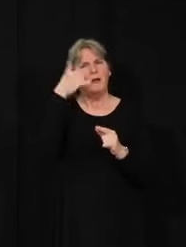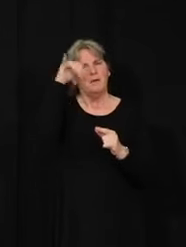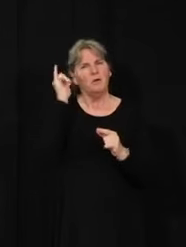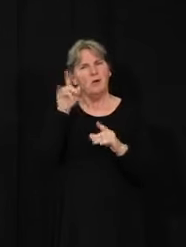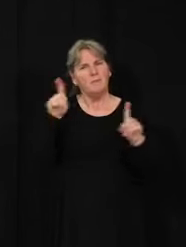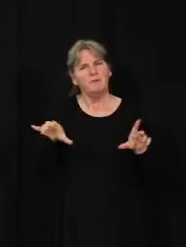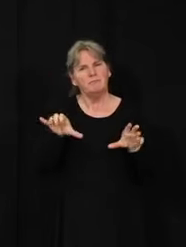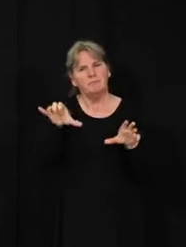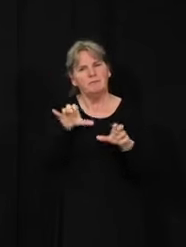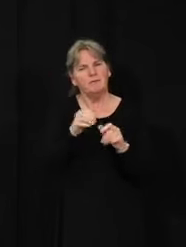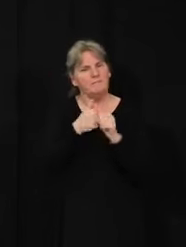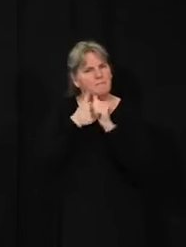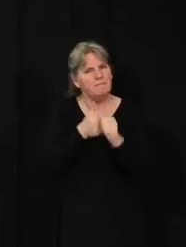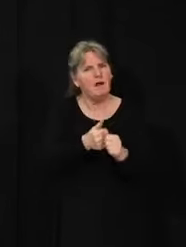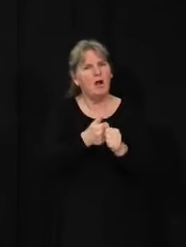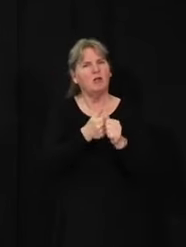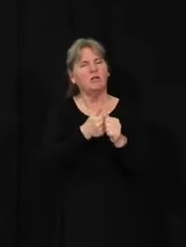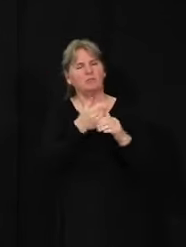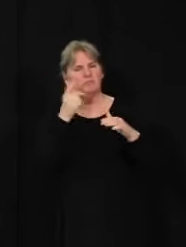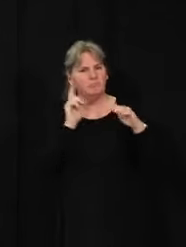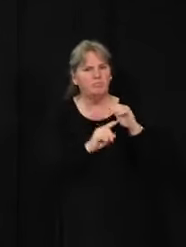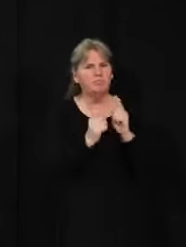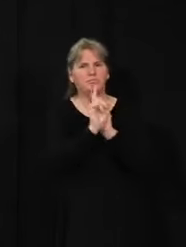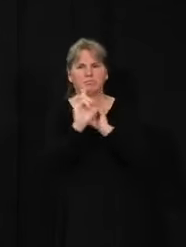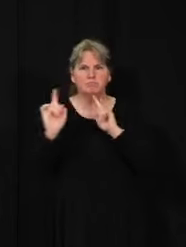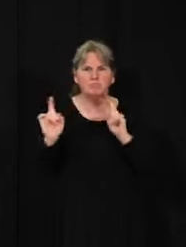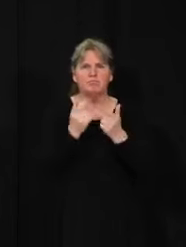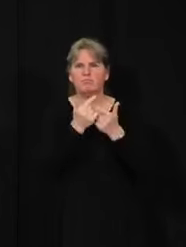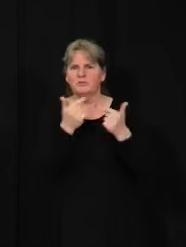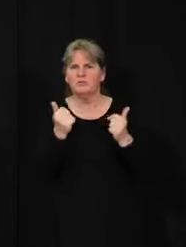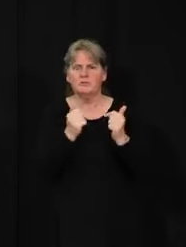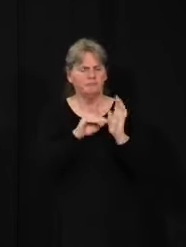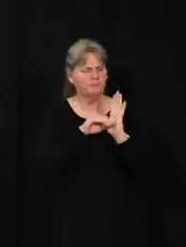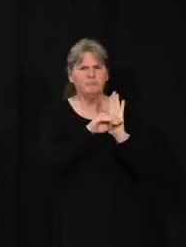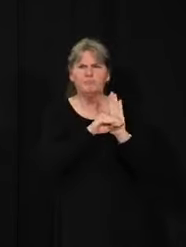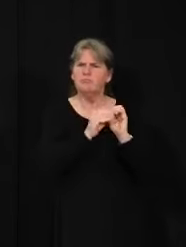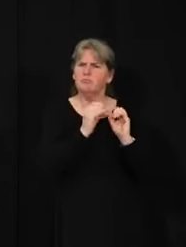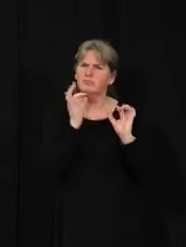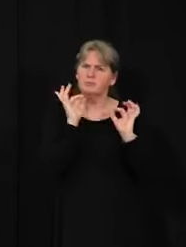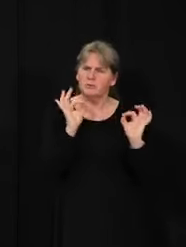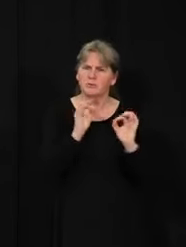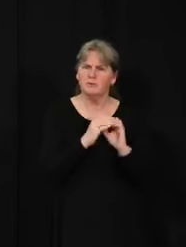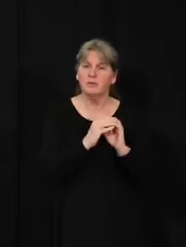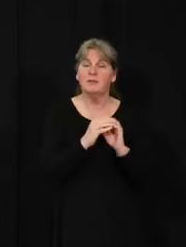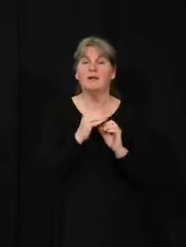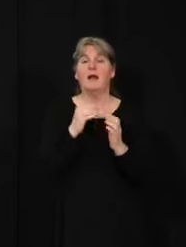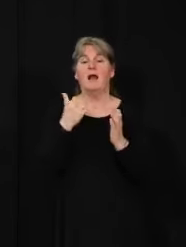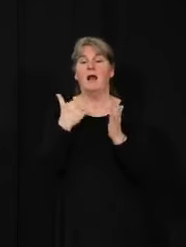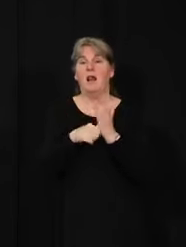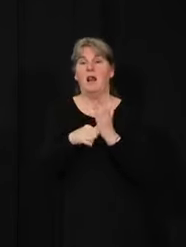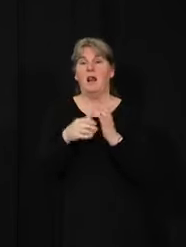work Yukoners have done to self isolate and do all those things to reduce the curve. I got a letter from Minister